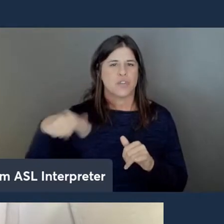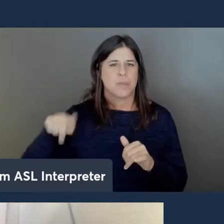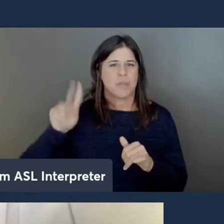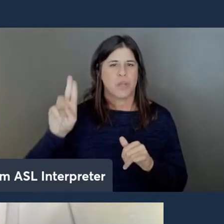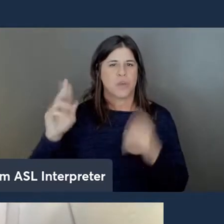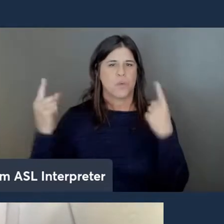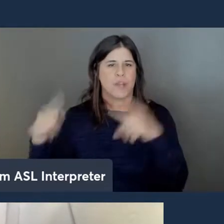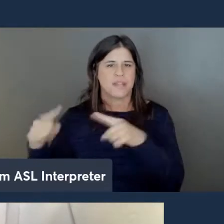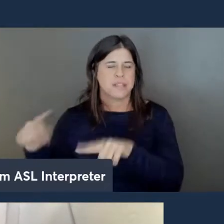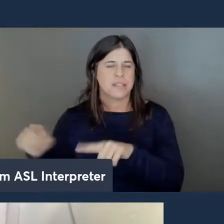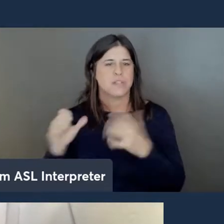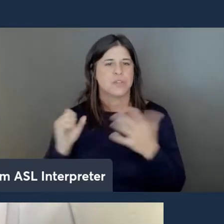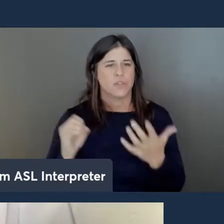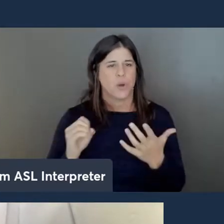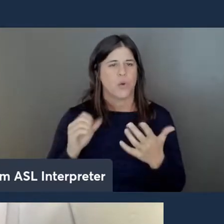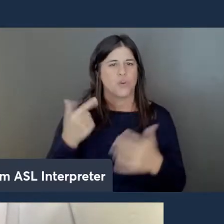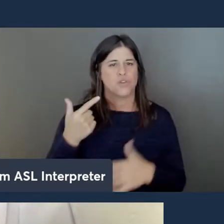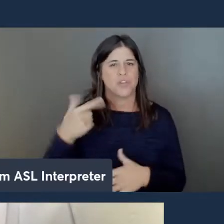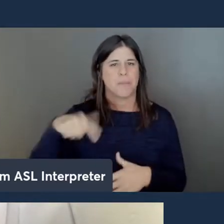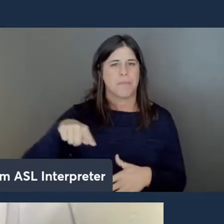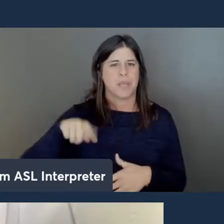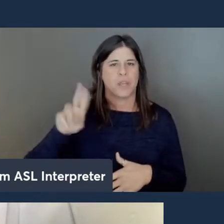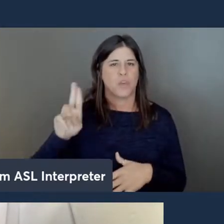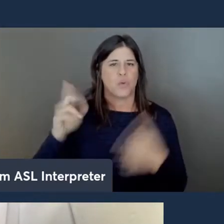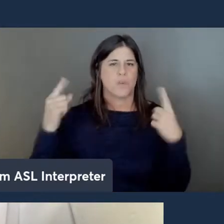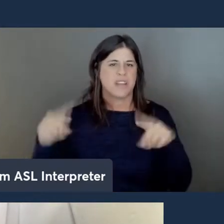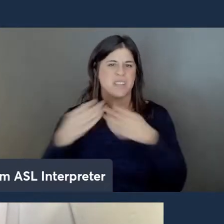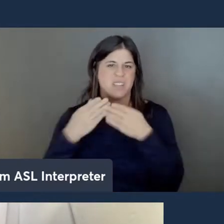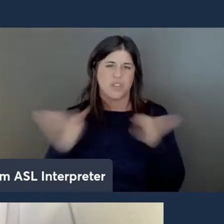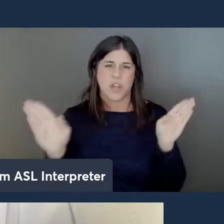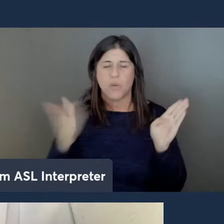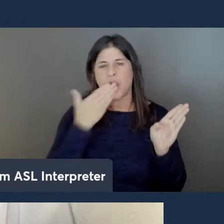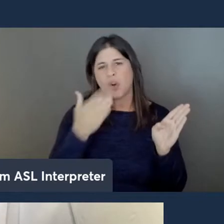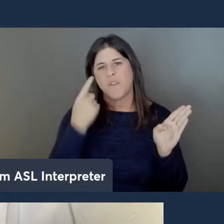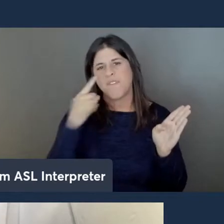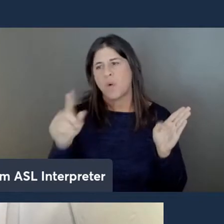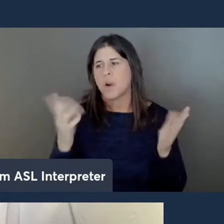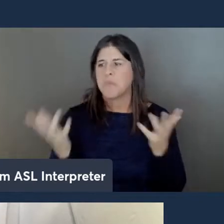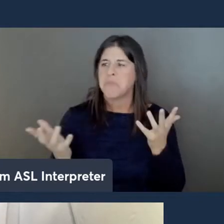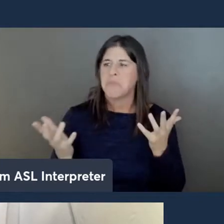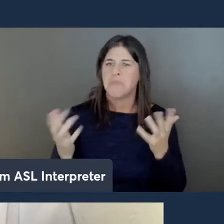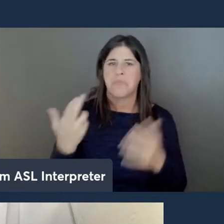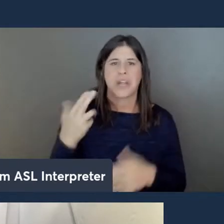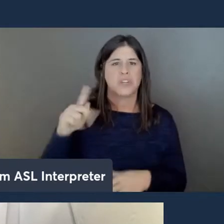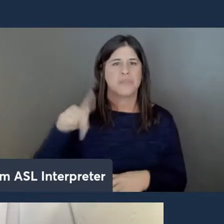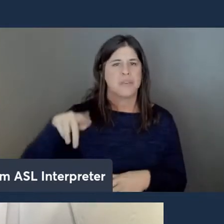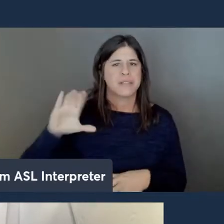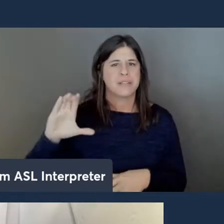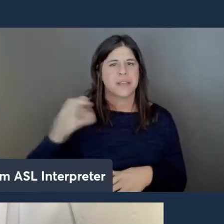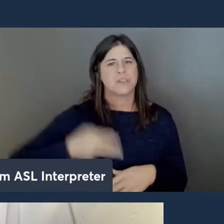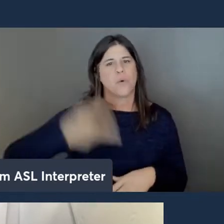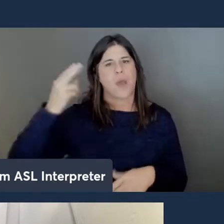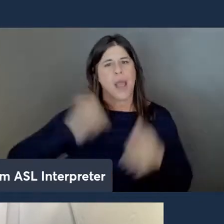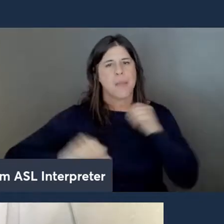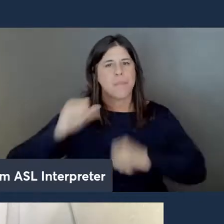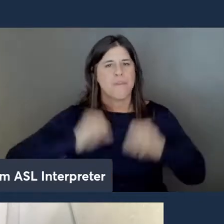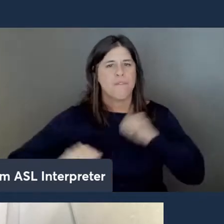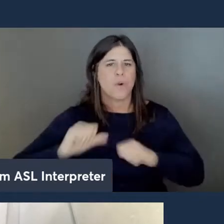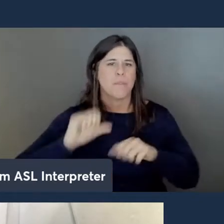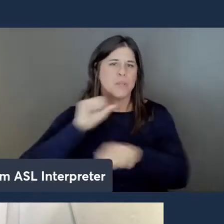So GPU instances in general, are great for HPC. So high-performance compute workloads for graphics